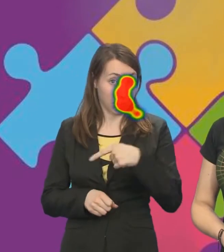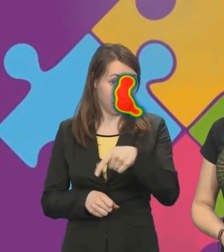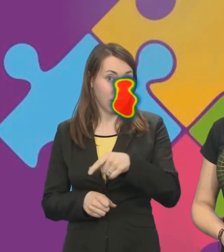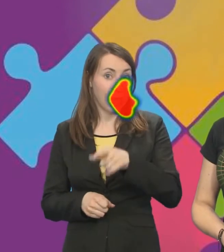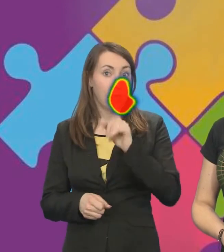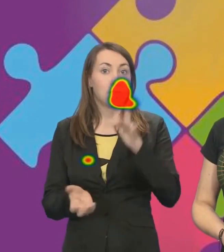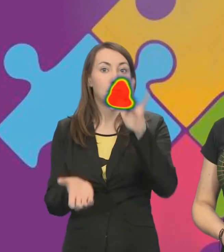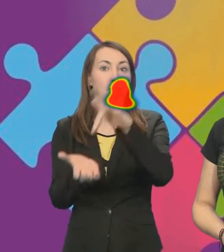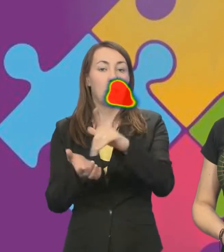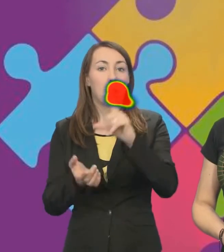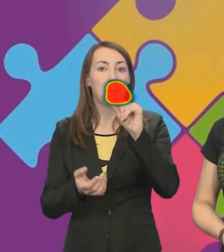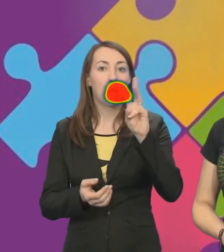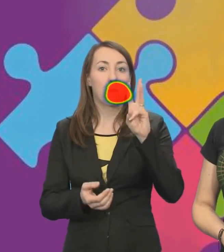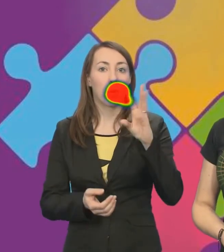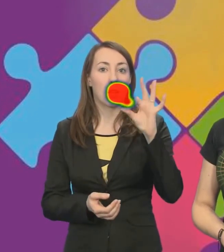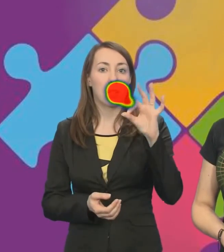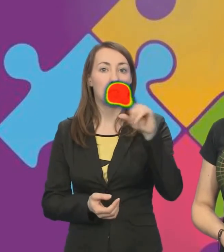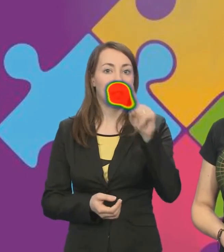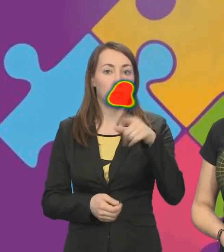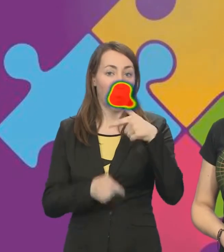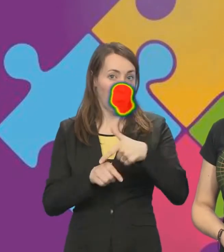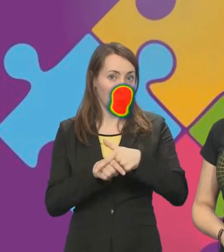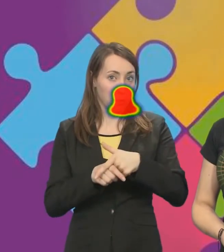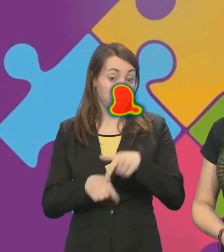In the video we can notice that the print on the shirt often catches subject’s eye.